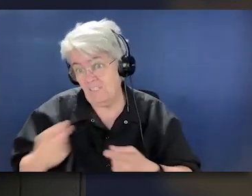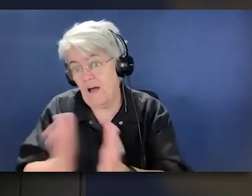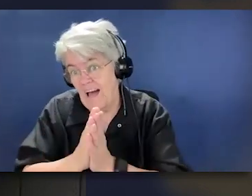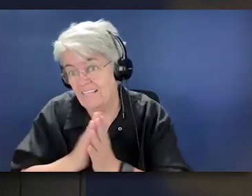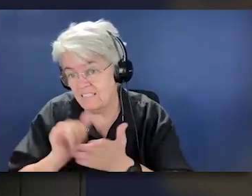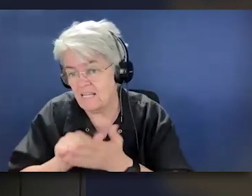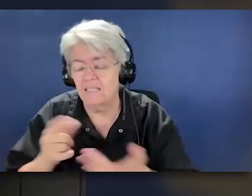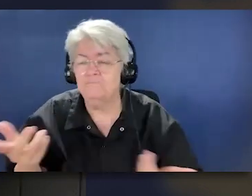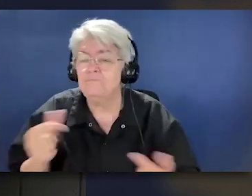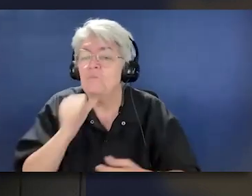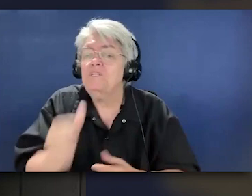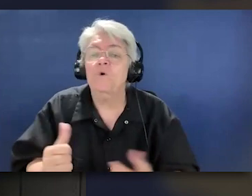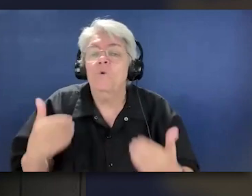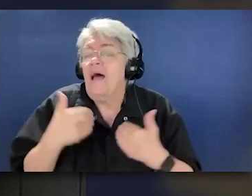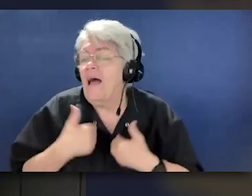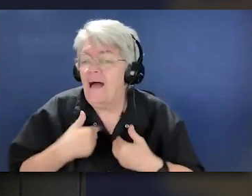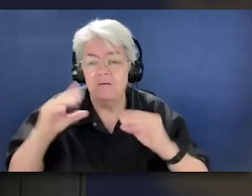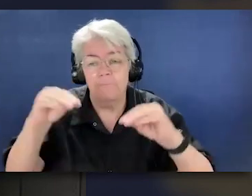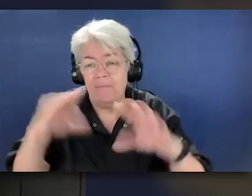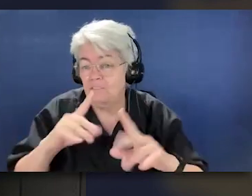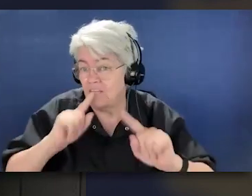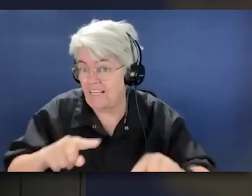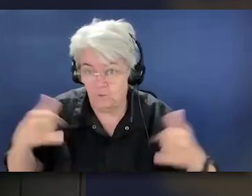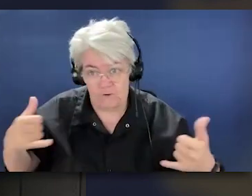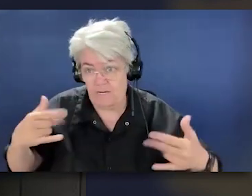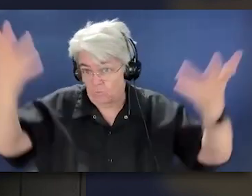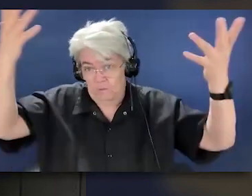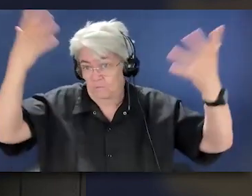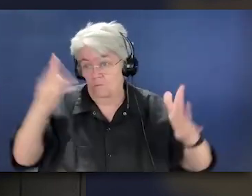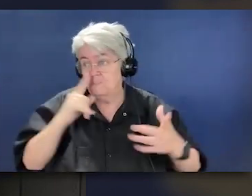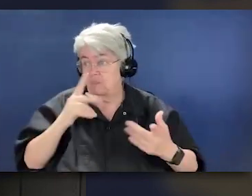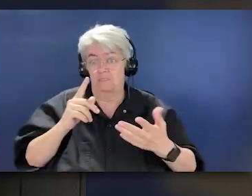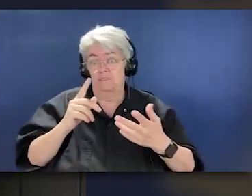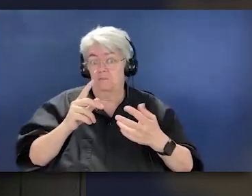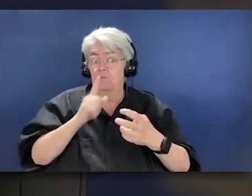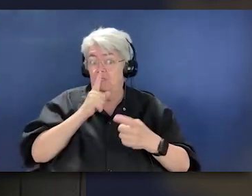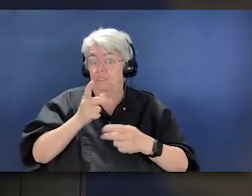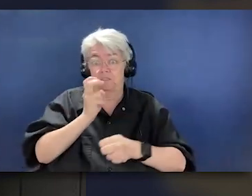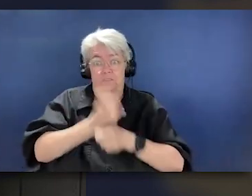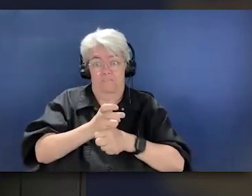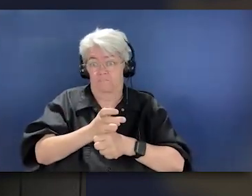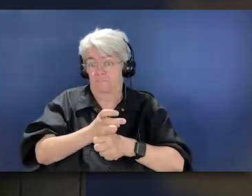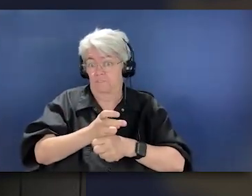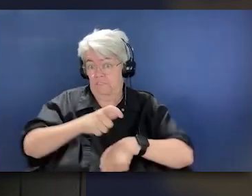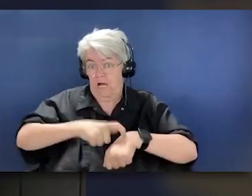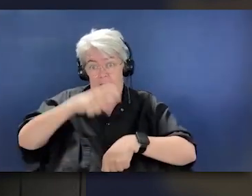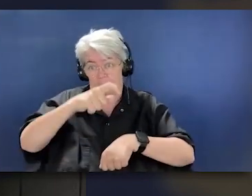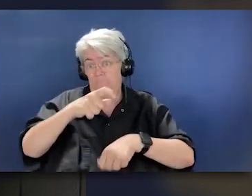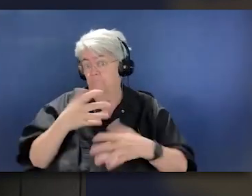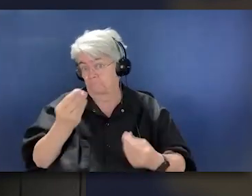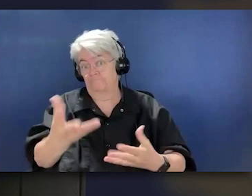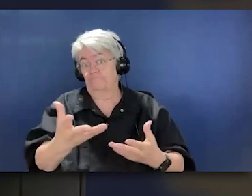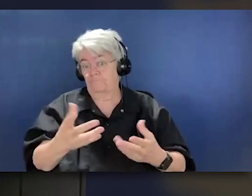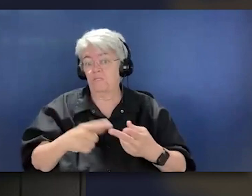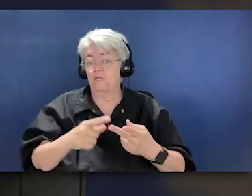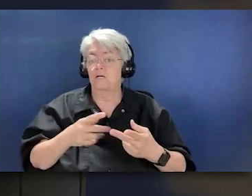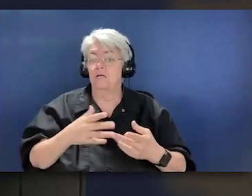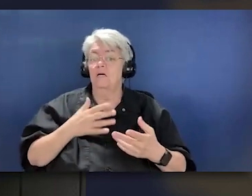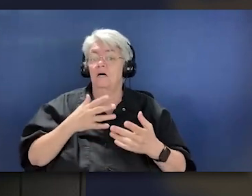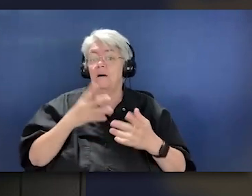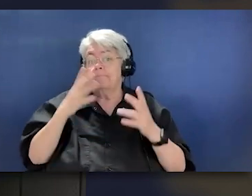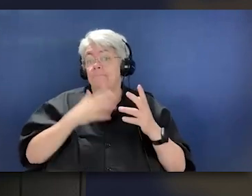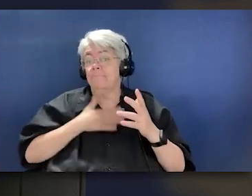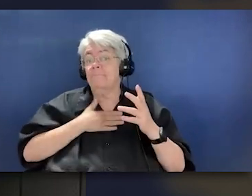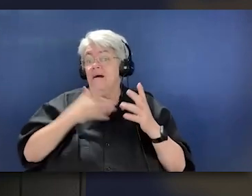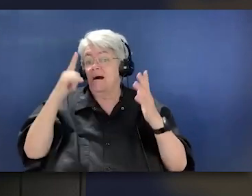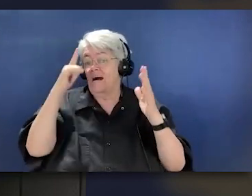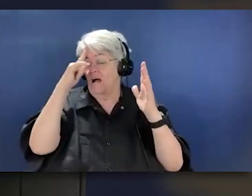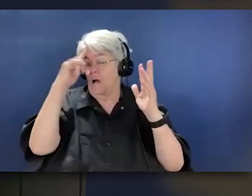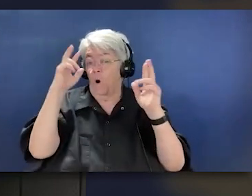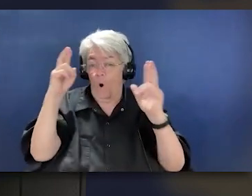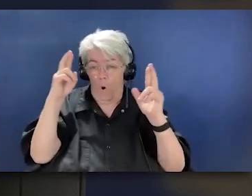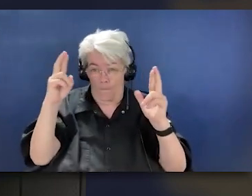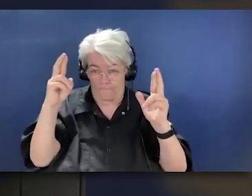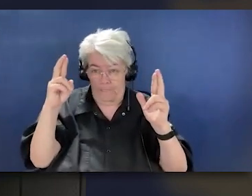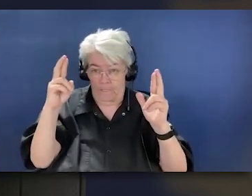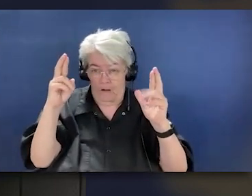don’t have a magic answer right now. We are in a difficult space. My only hope is that if we